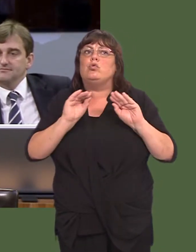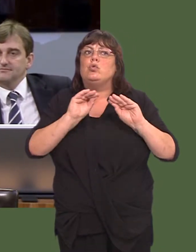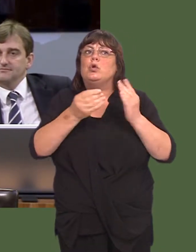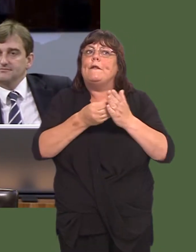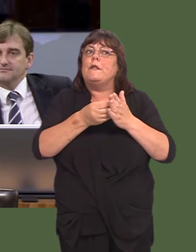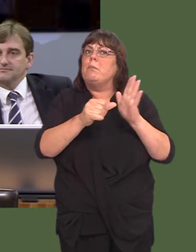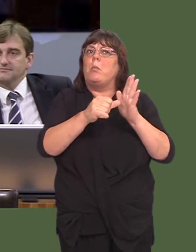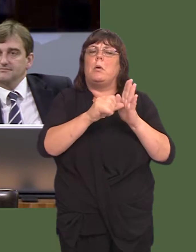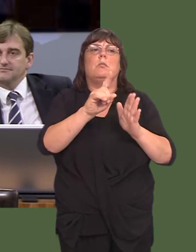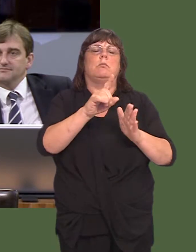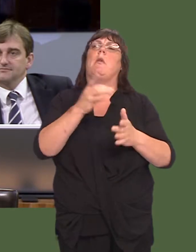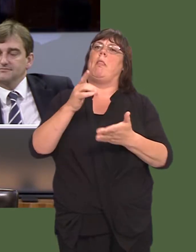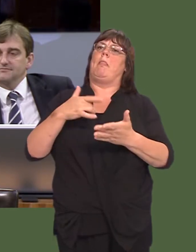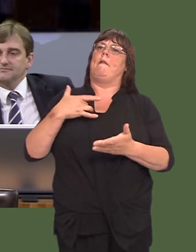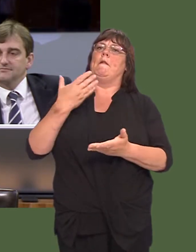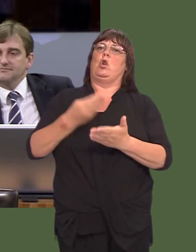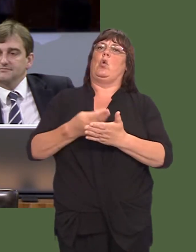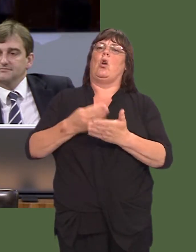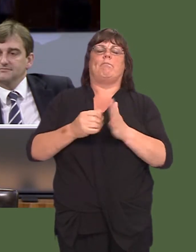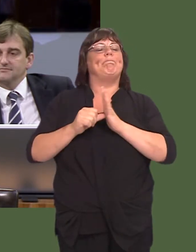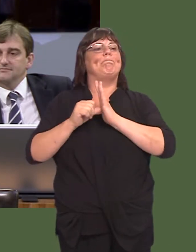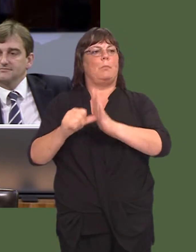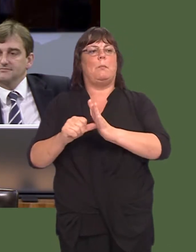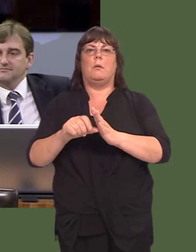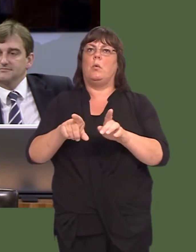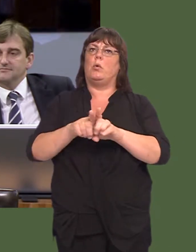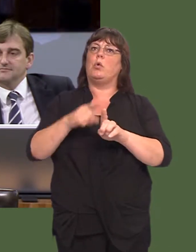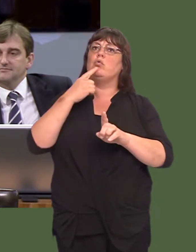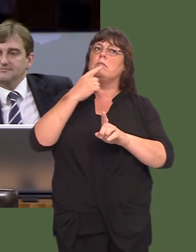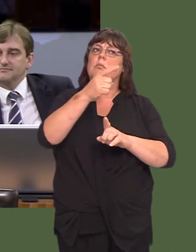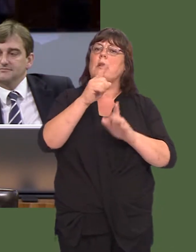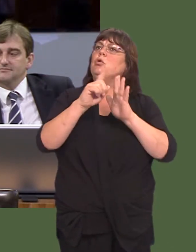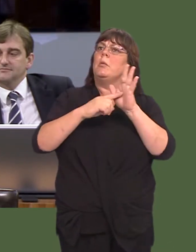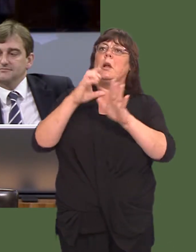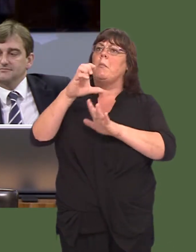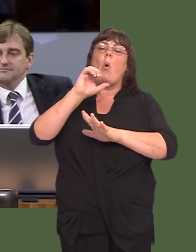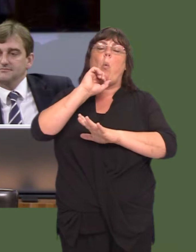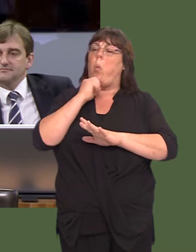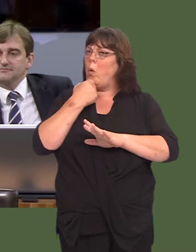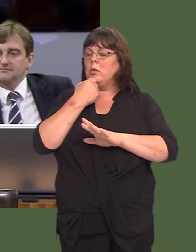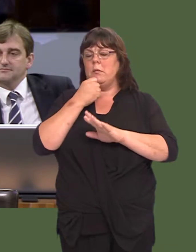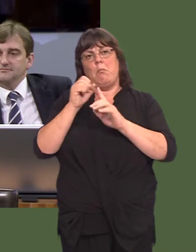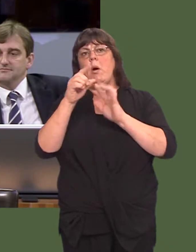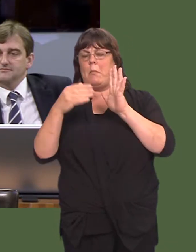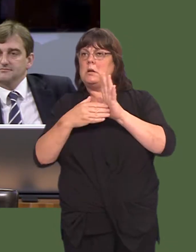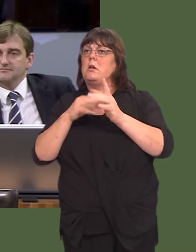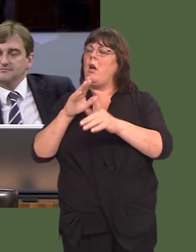not tuition fees that are the problem, but it is living costs. She also said, through a press spokesman, that Jeremy Corbyn would not be the Prime Minister.